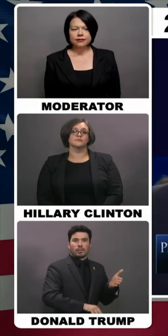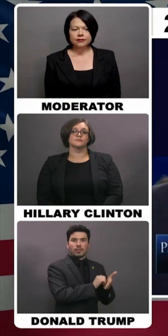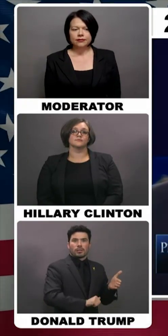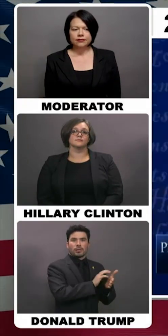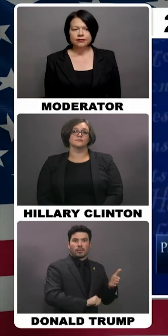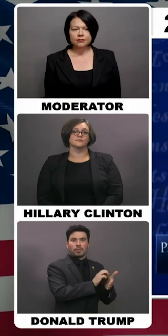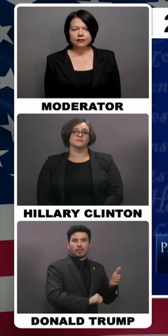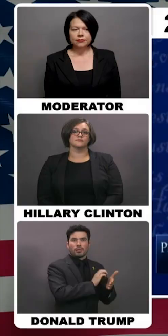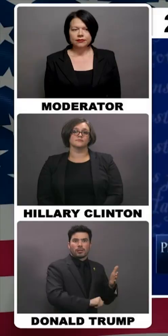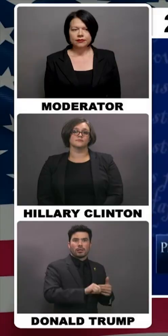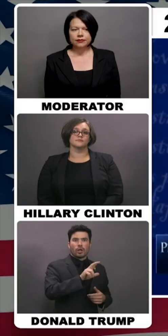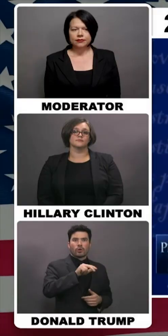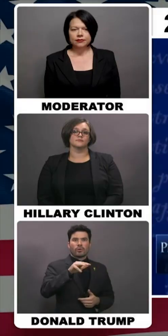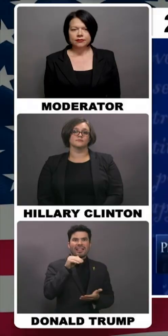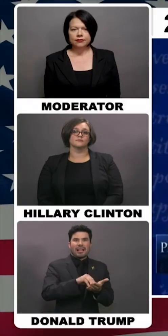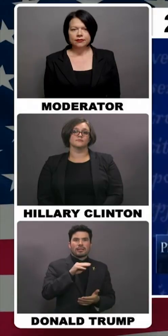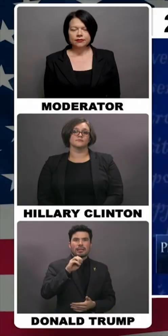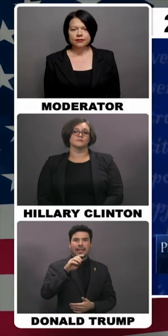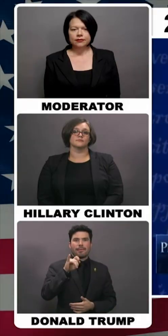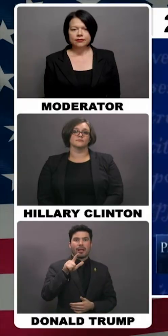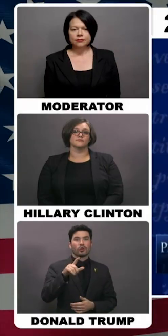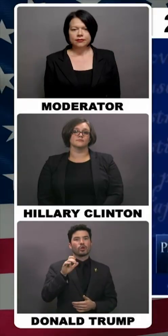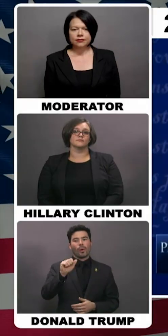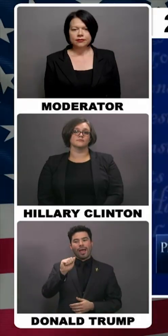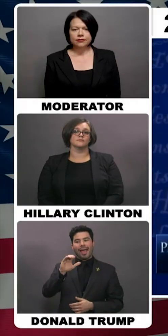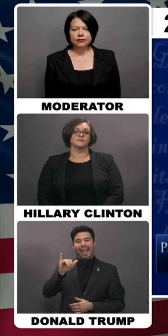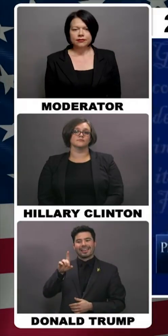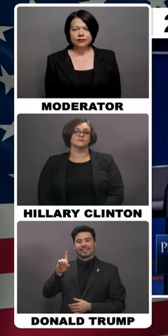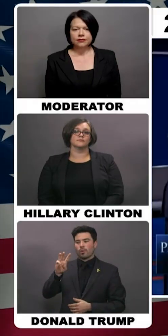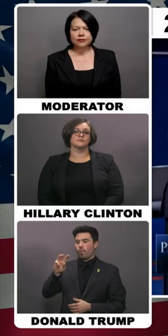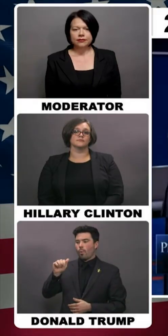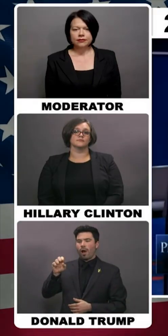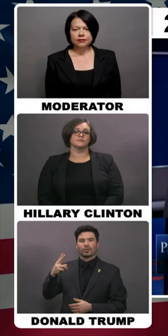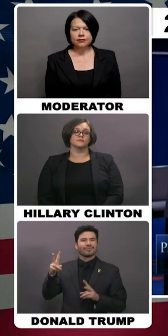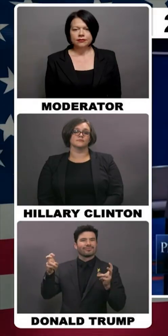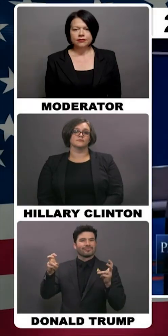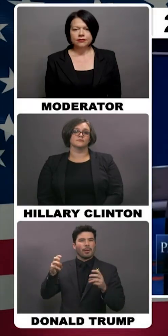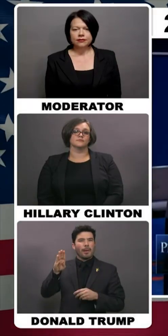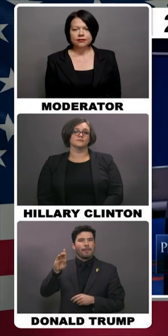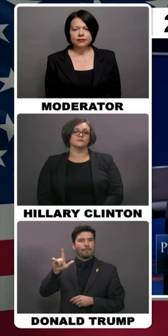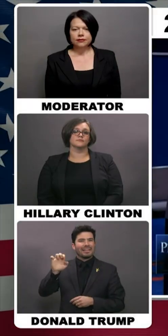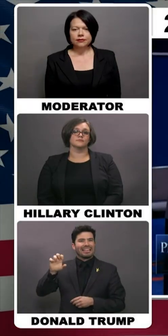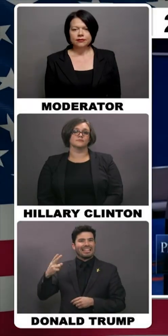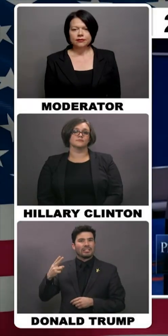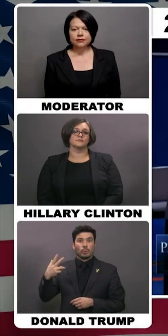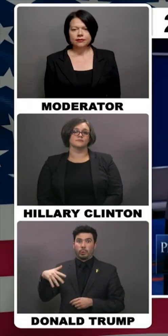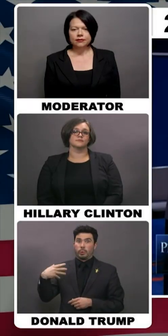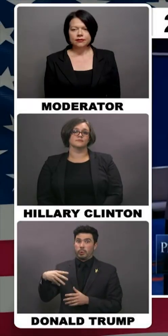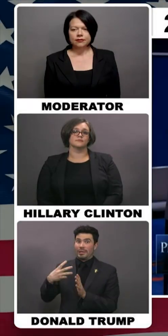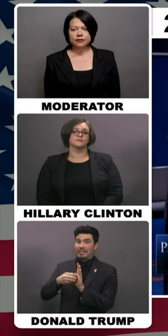or bleach 'em, as you would say, a very expensive process. So we're gonna get a special prosecutor and we're gonna look into it